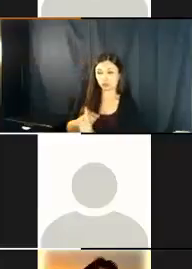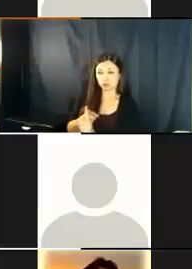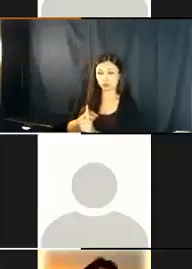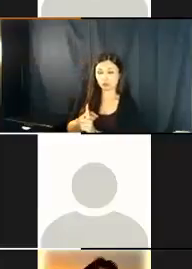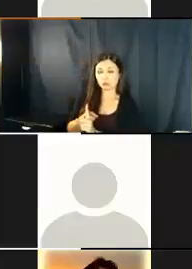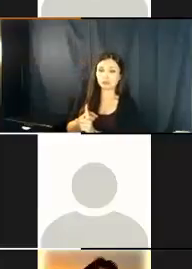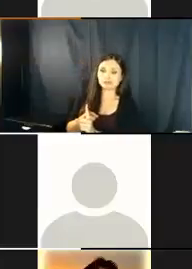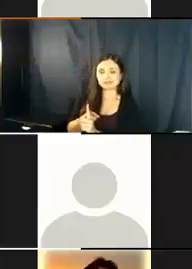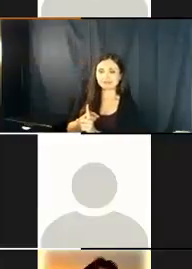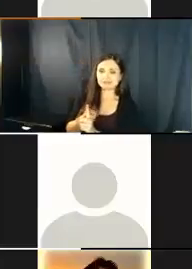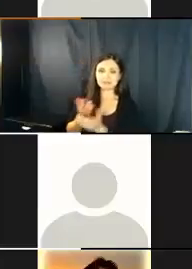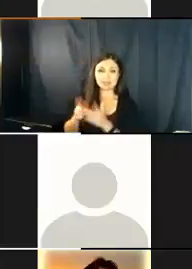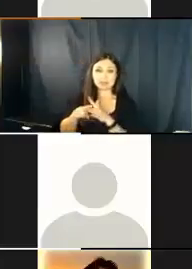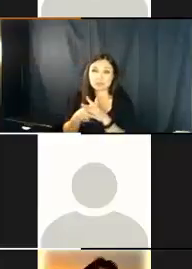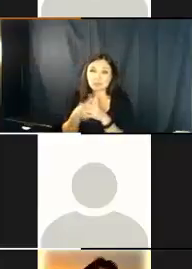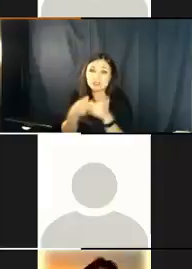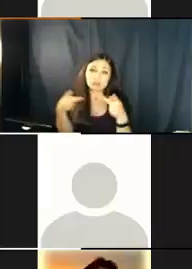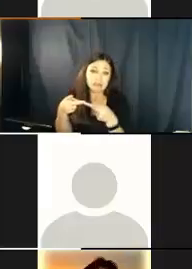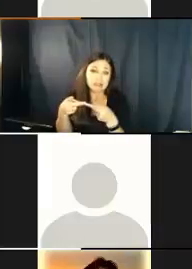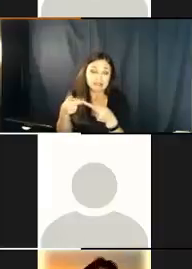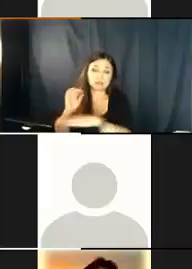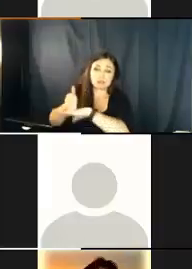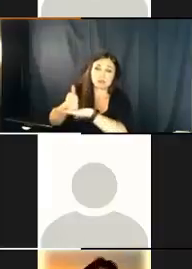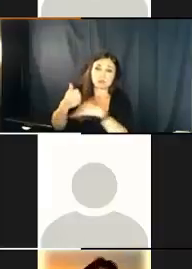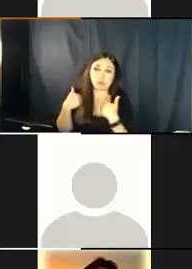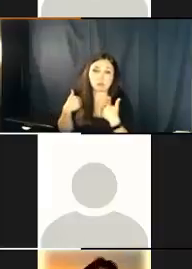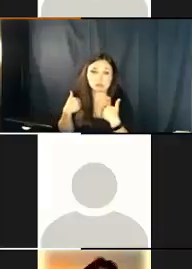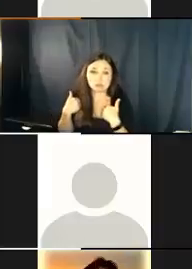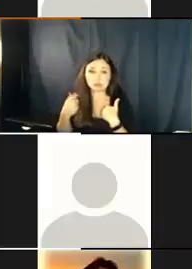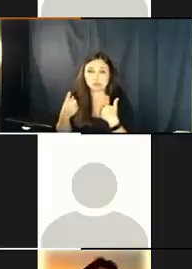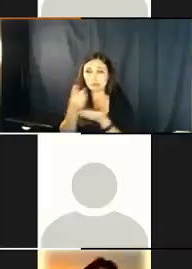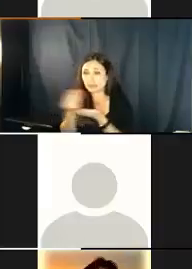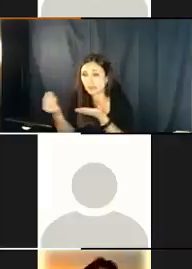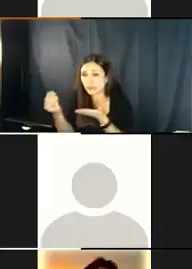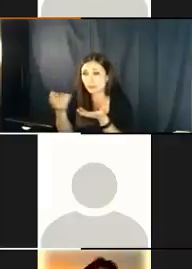it may just start as a place to host host materials and give quizzes.